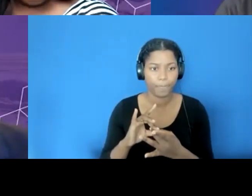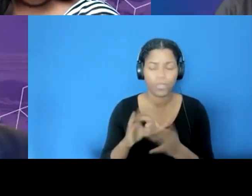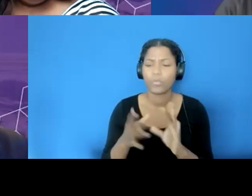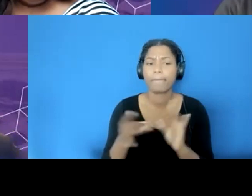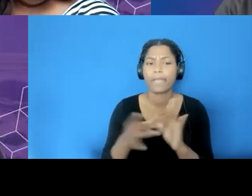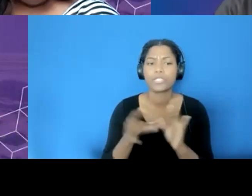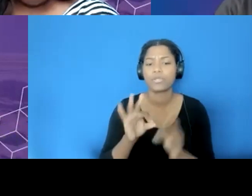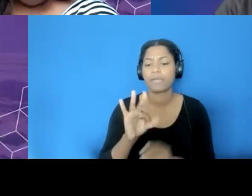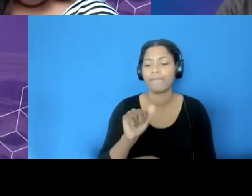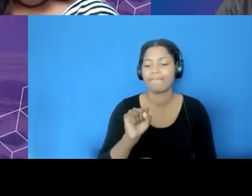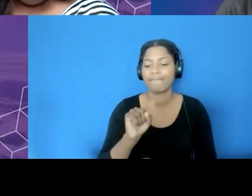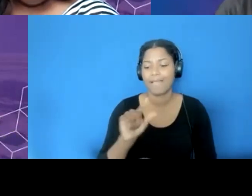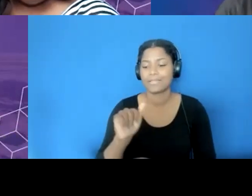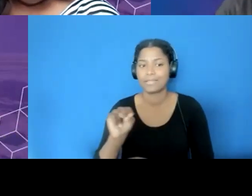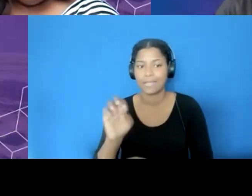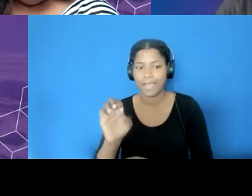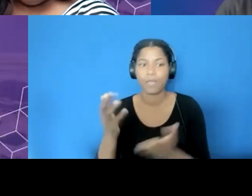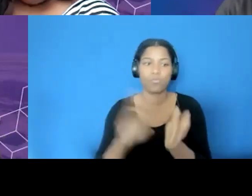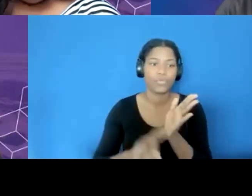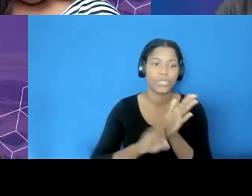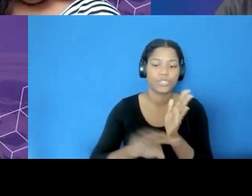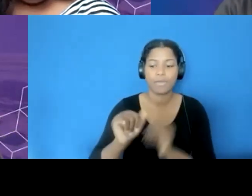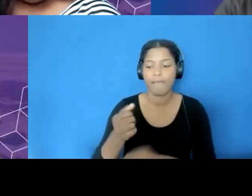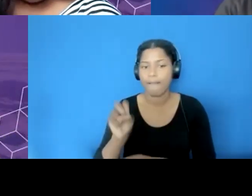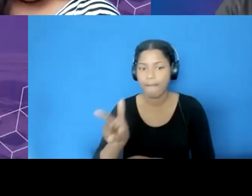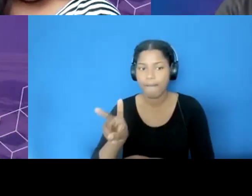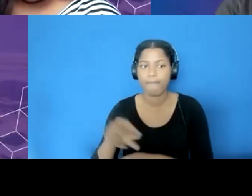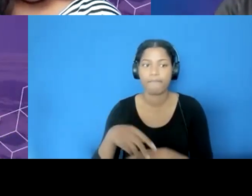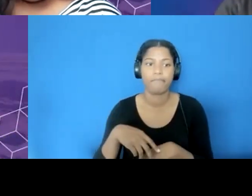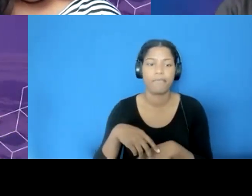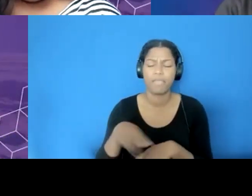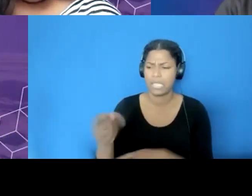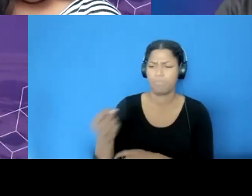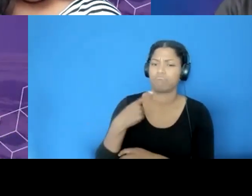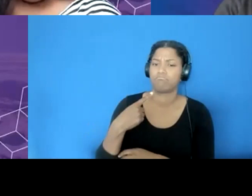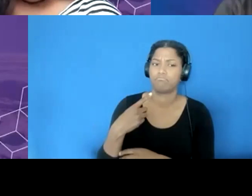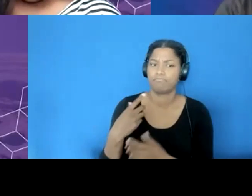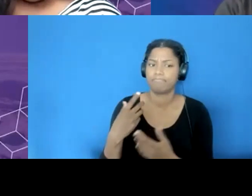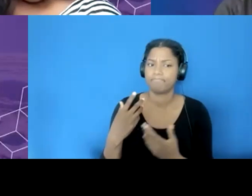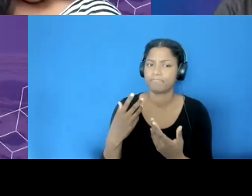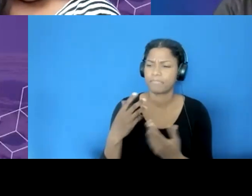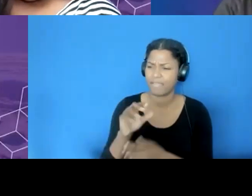We mentioned Research.gov in this presentation. And question was, isn't FastLane gone?